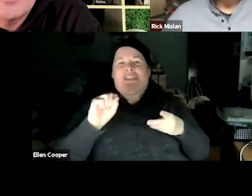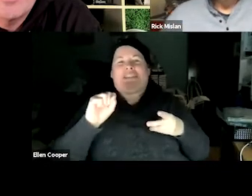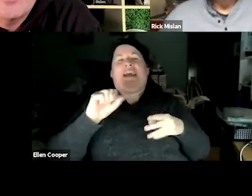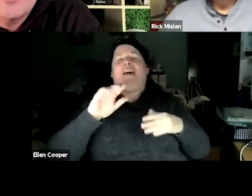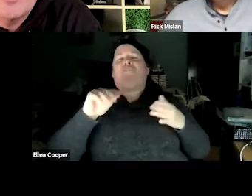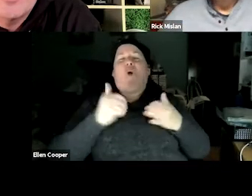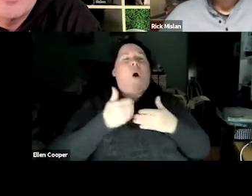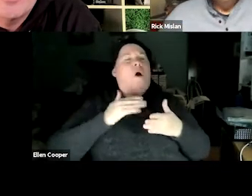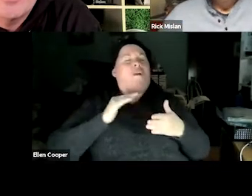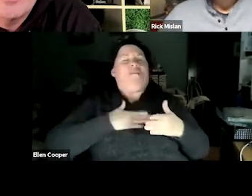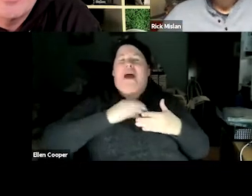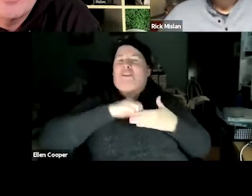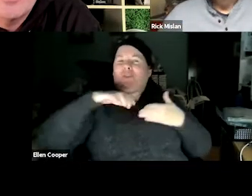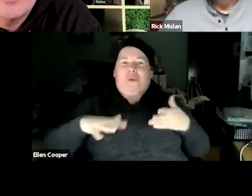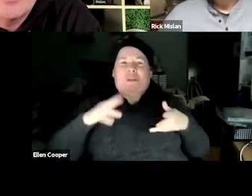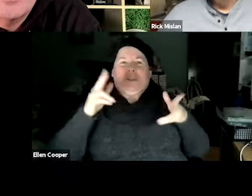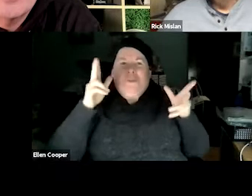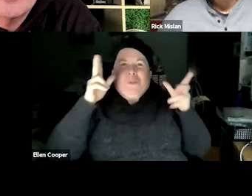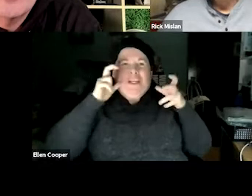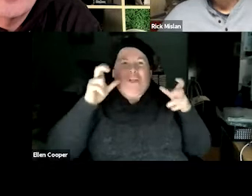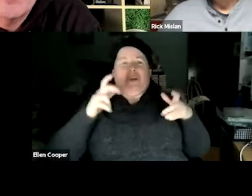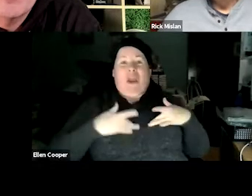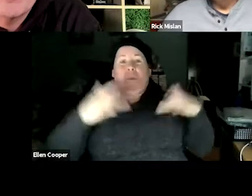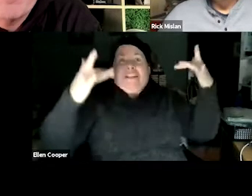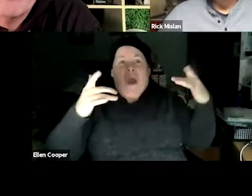Rick Mislan: Hear state of the state, if you will, where we are and where we're going.